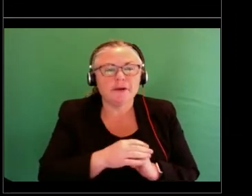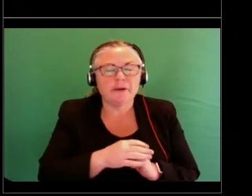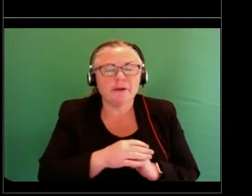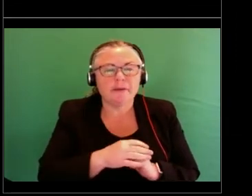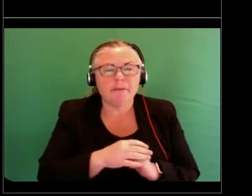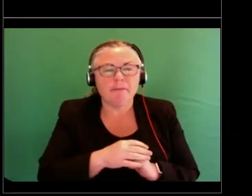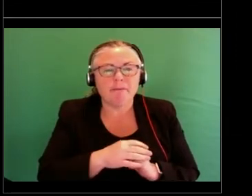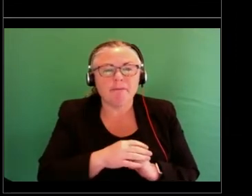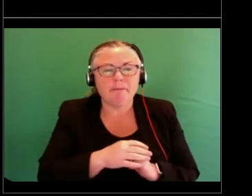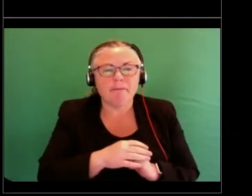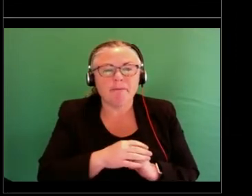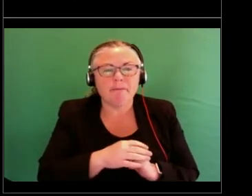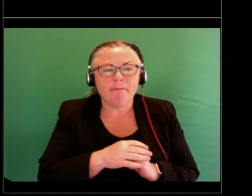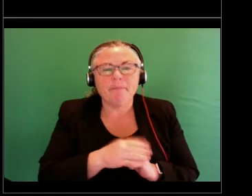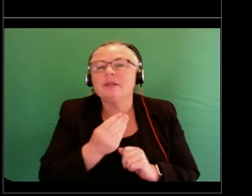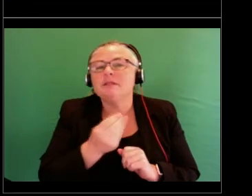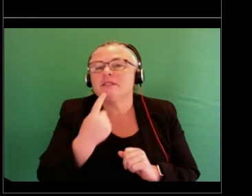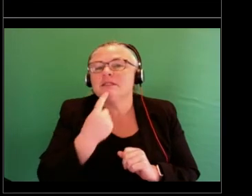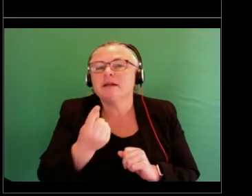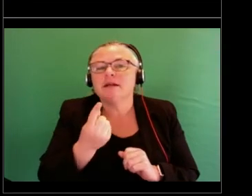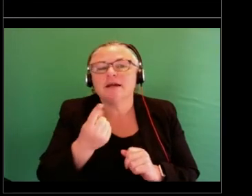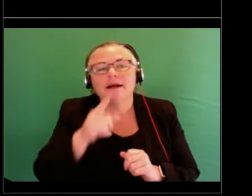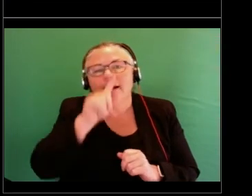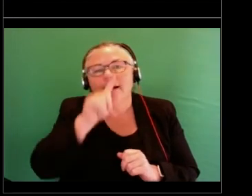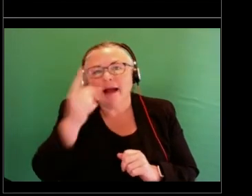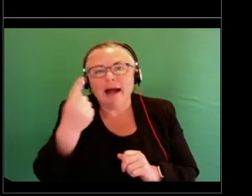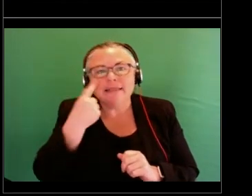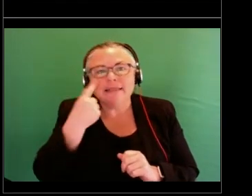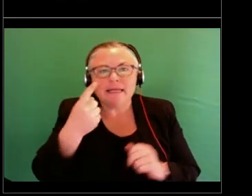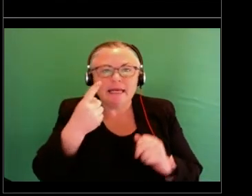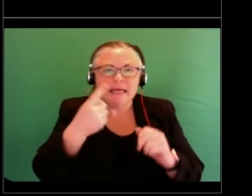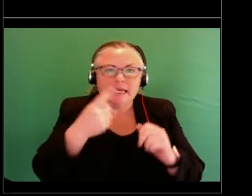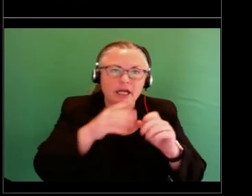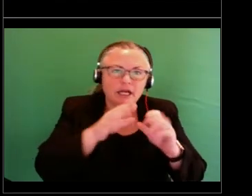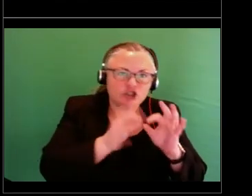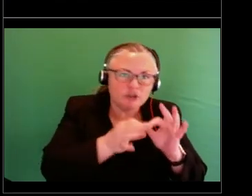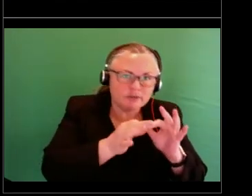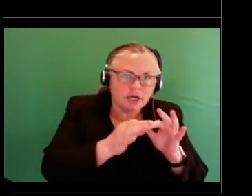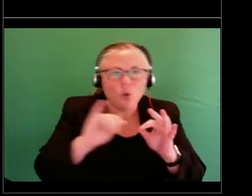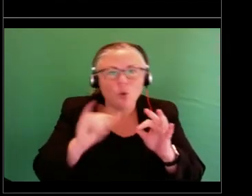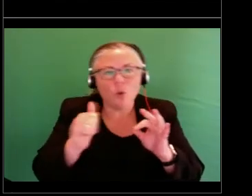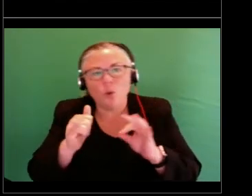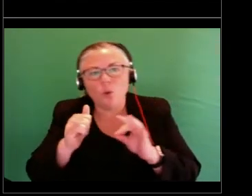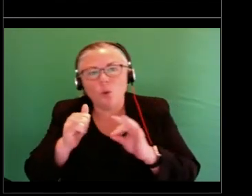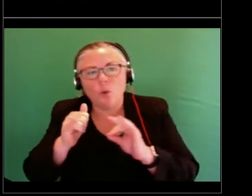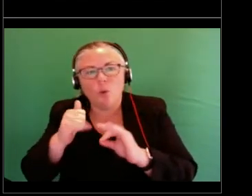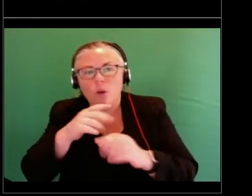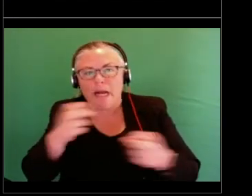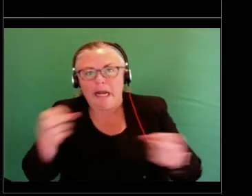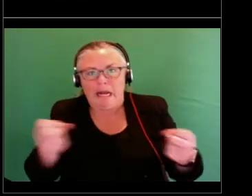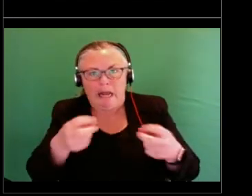Yes, it is and will be published on YouTube.